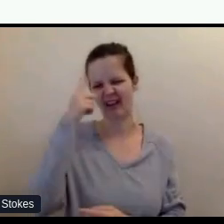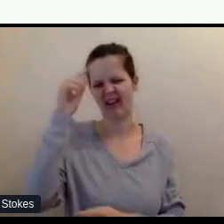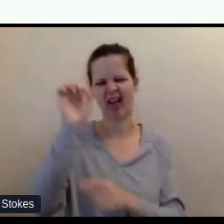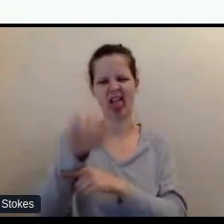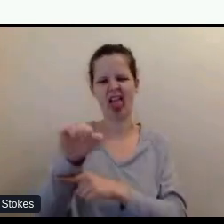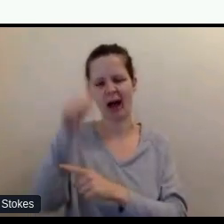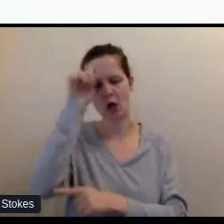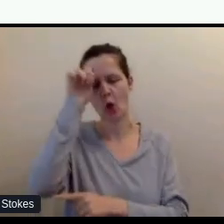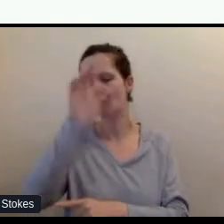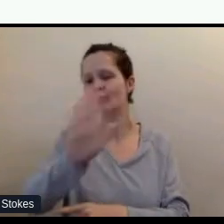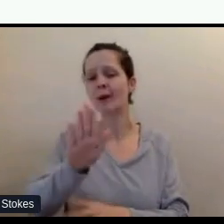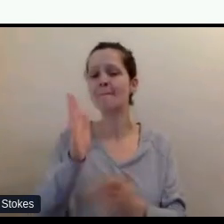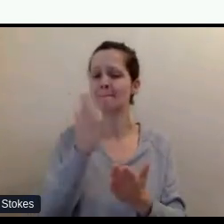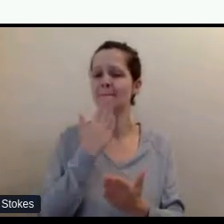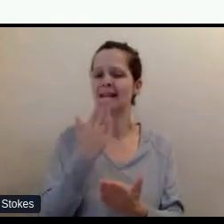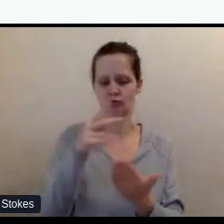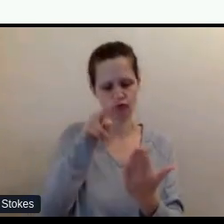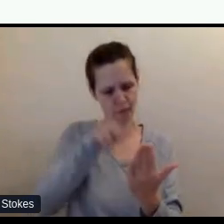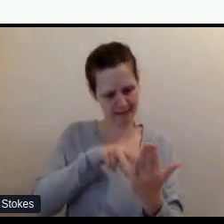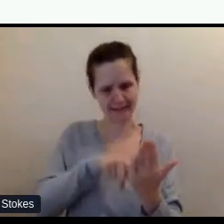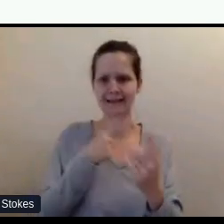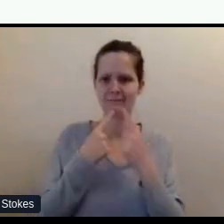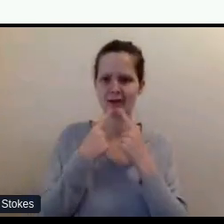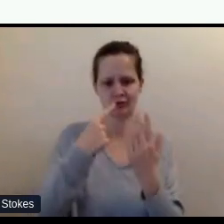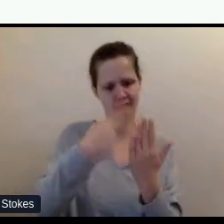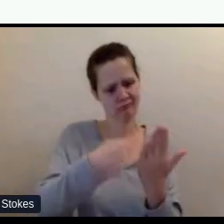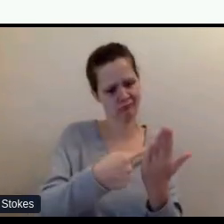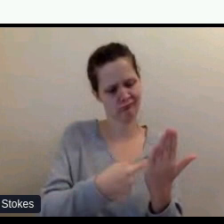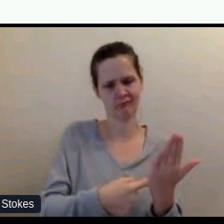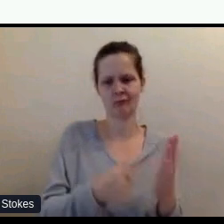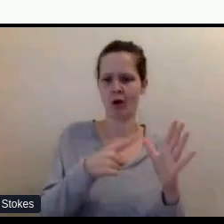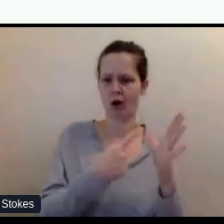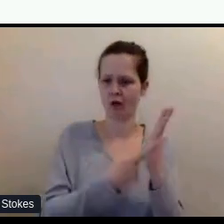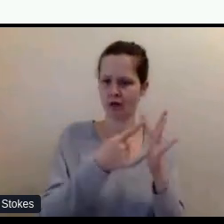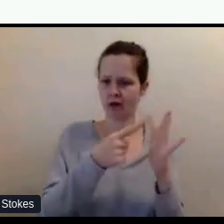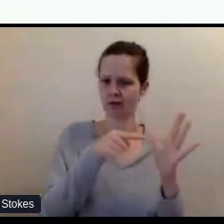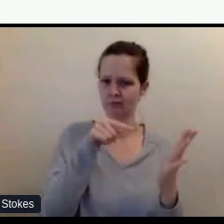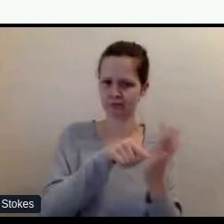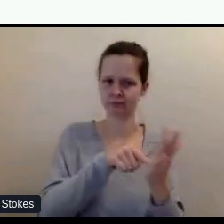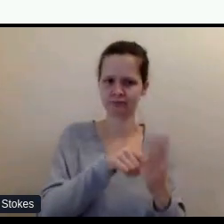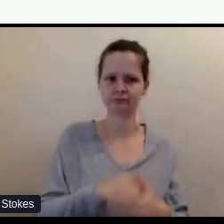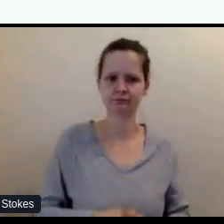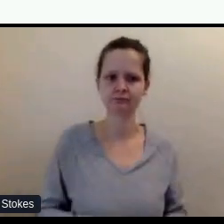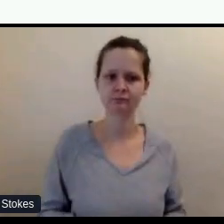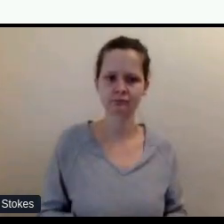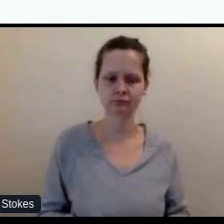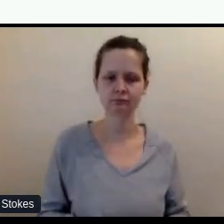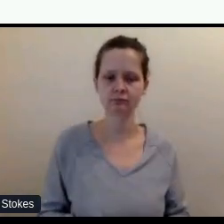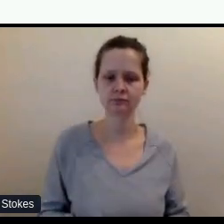There's a very good website called the authoring practices guide which